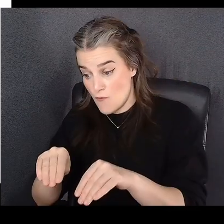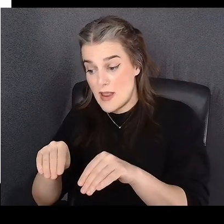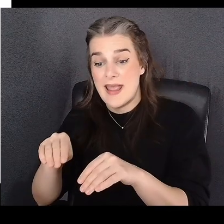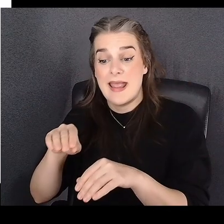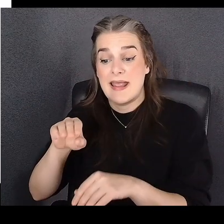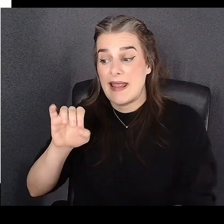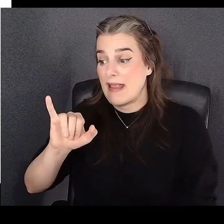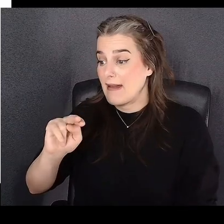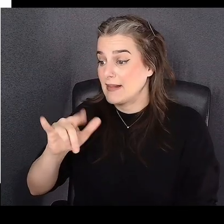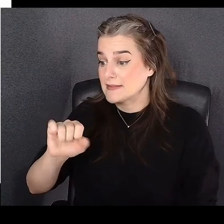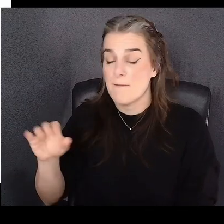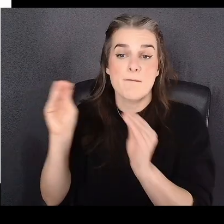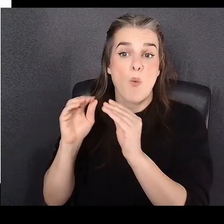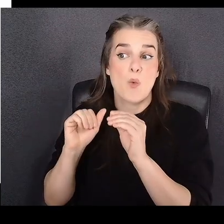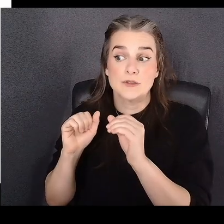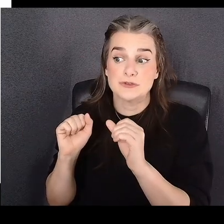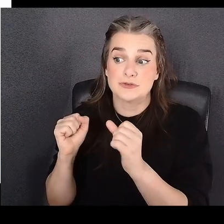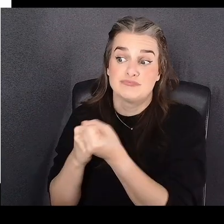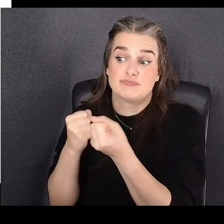have multiple sclerosis, traumatic brain